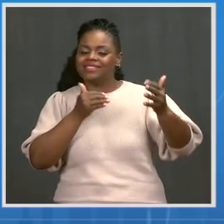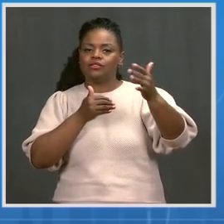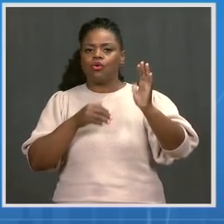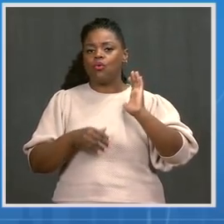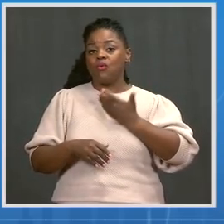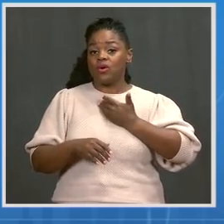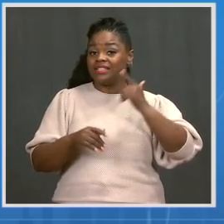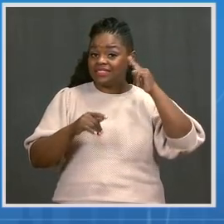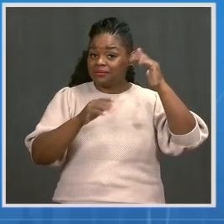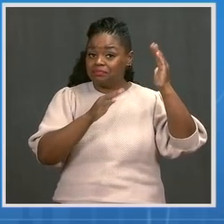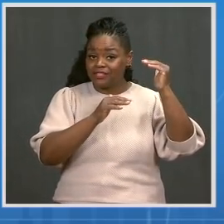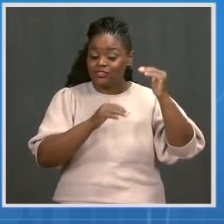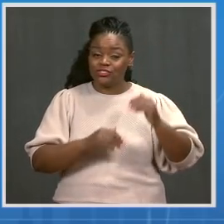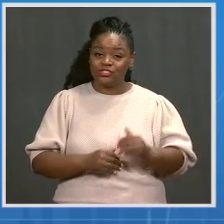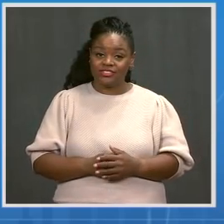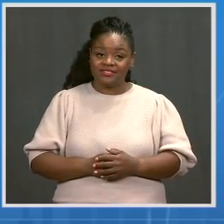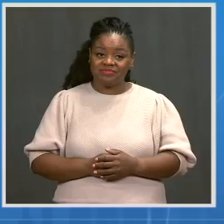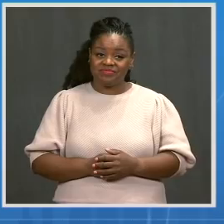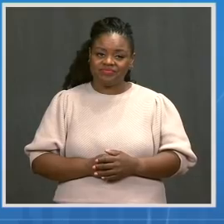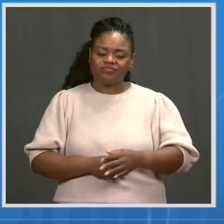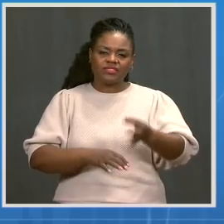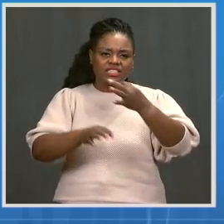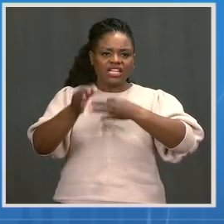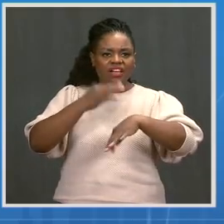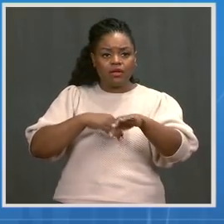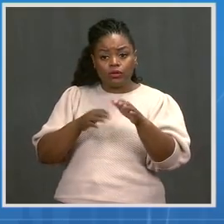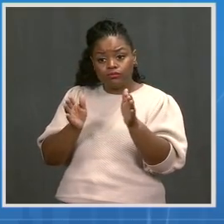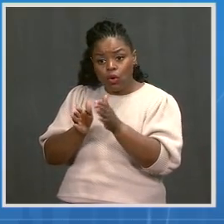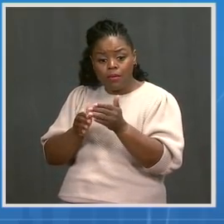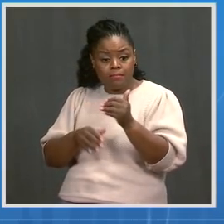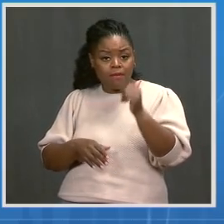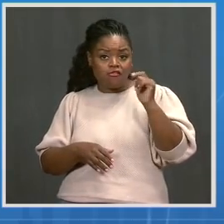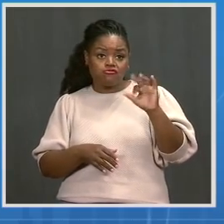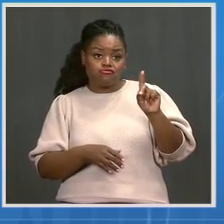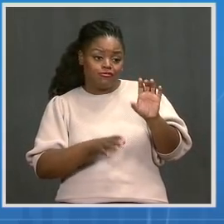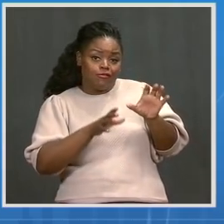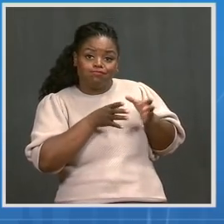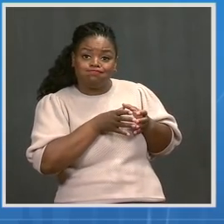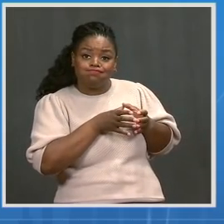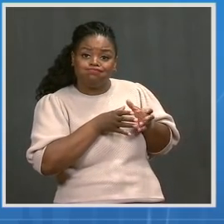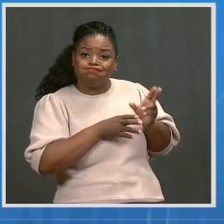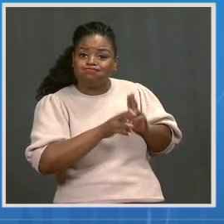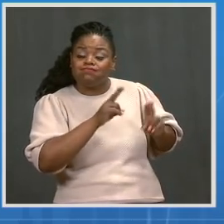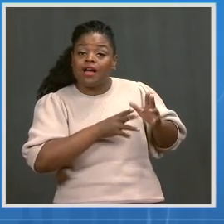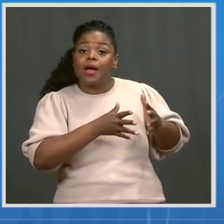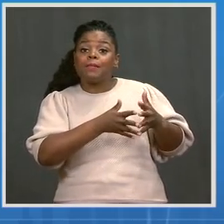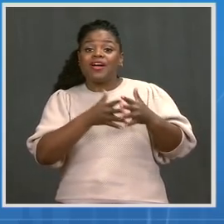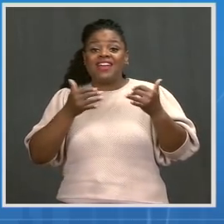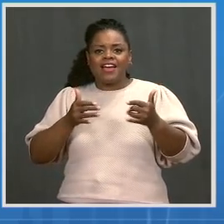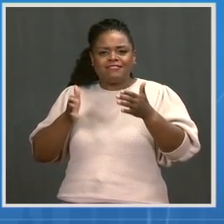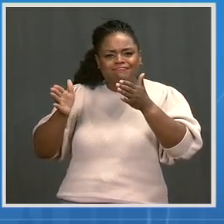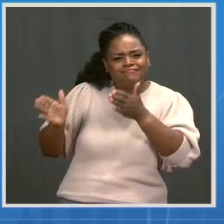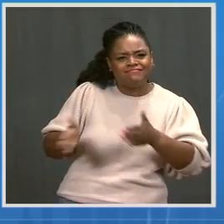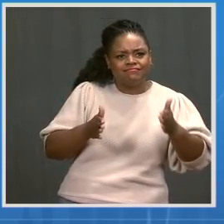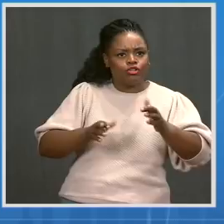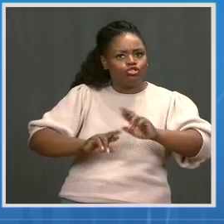Instead of just small, backyard gatherings, America is getting ready for a truly historic Fourth of July,